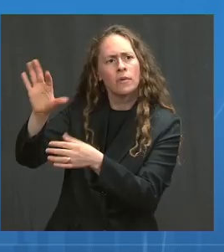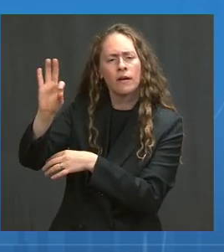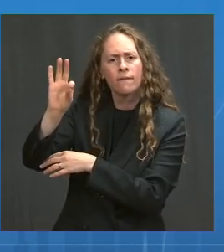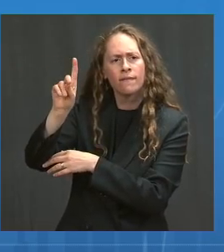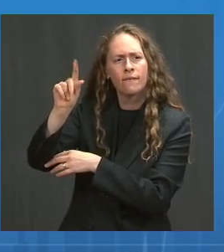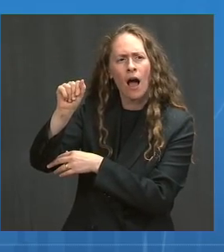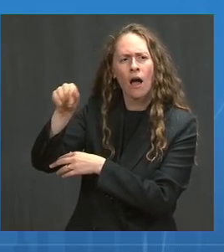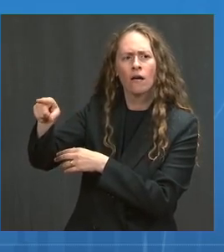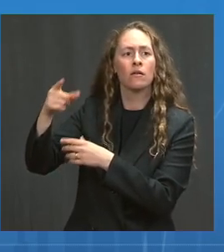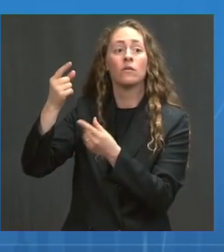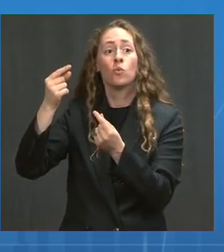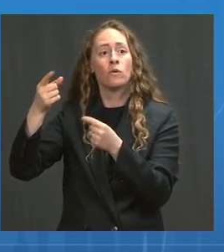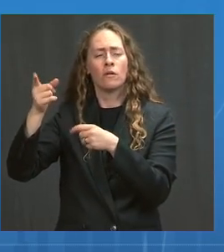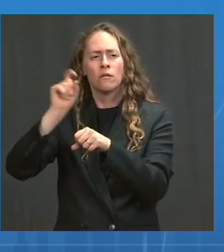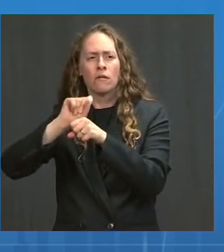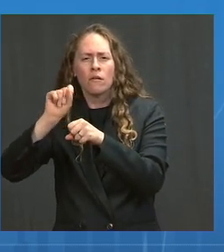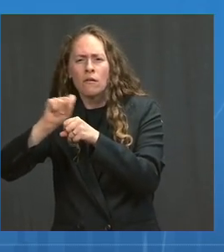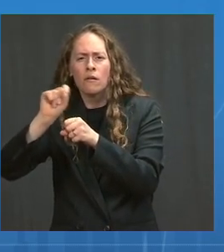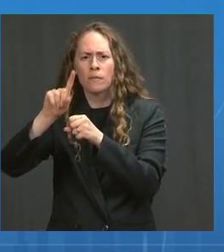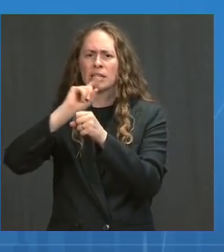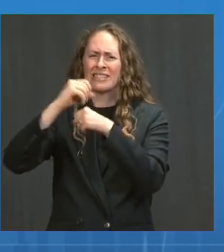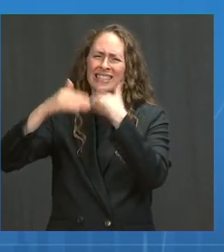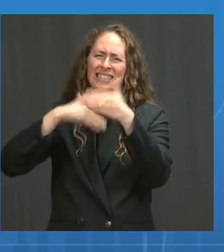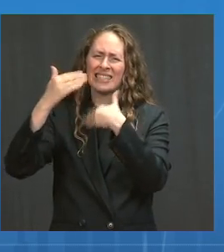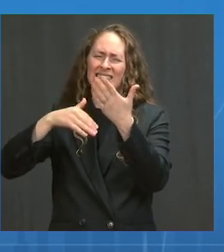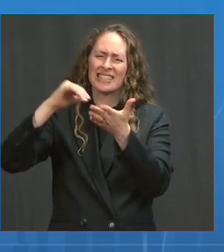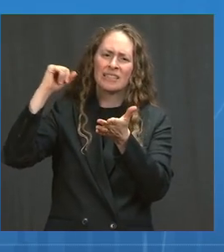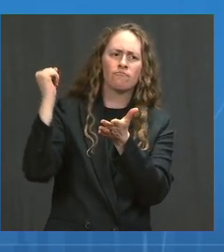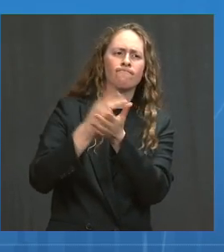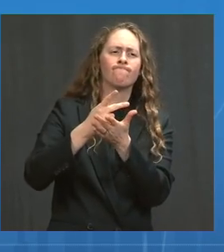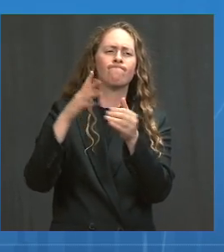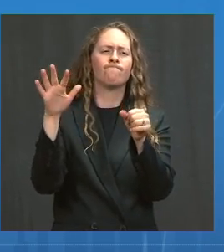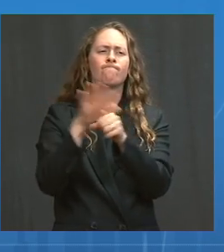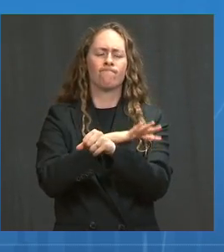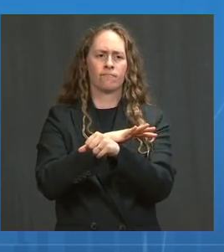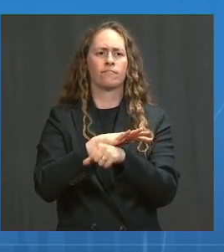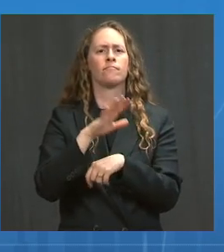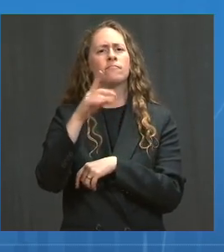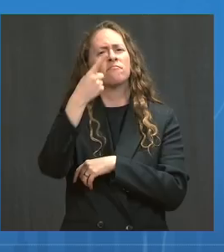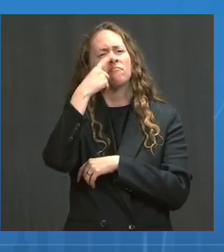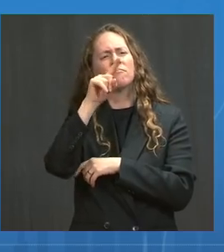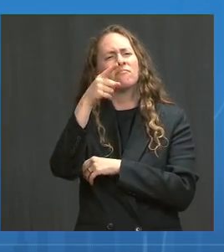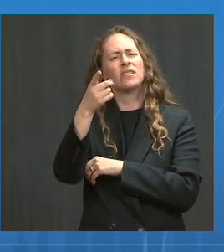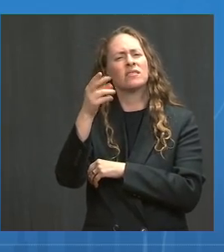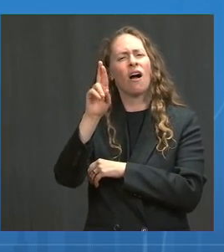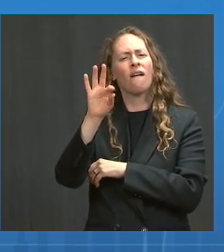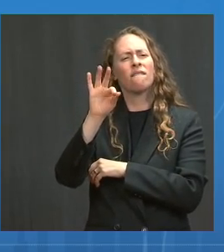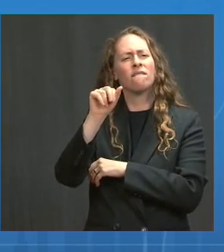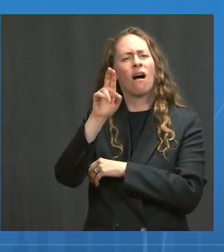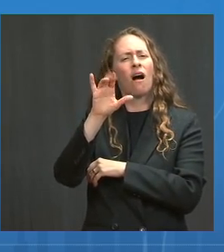But, Dr. Fauci, you might want to just talk about the experience we have with the vaccines -- the hundreds of millions --